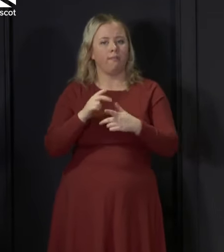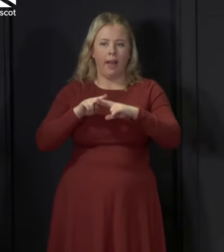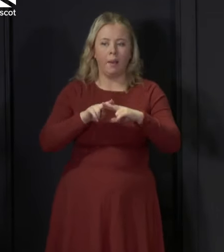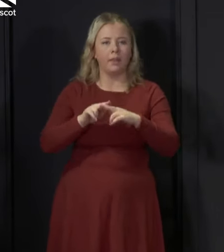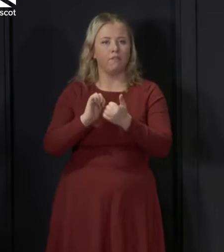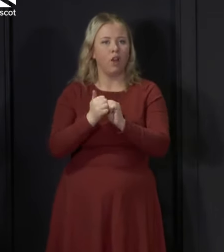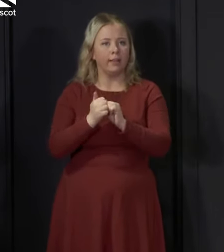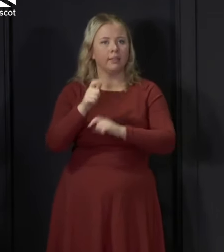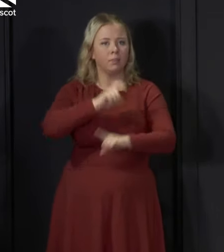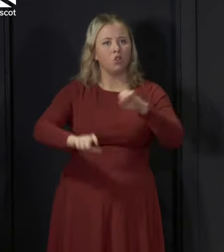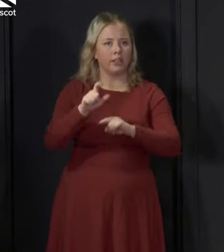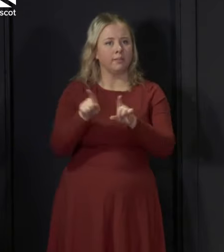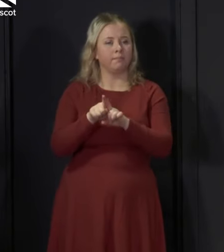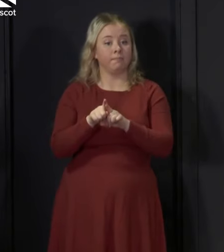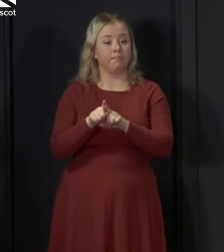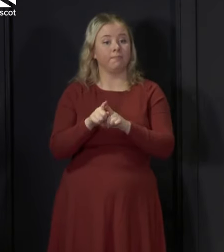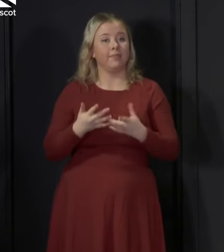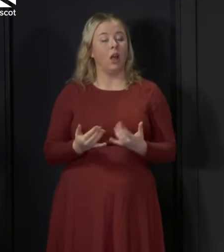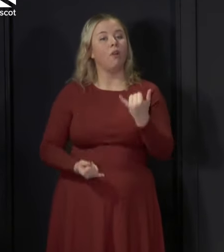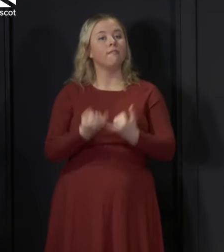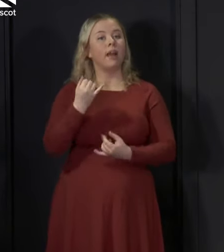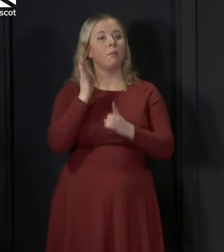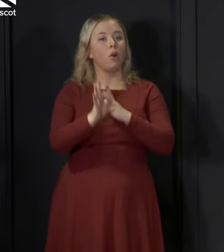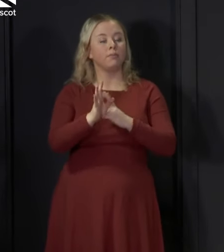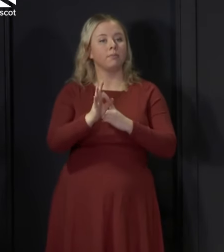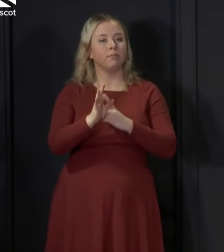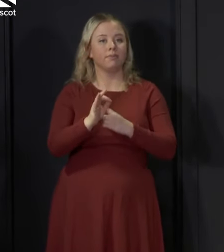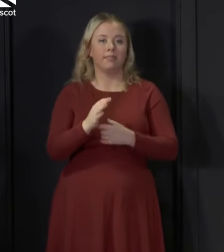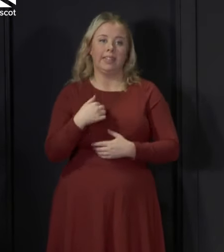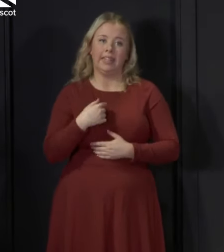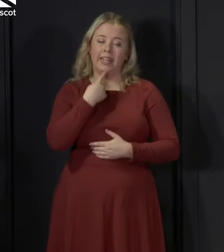And that brings me to my final point - and it is one which you hear me make every day